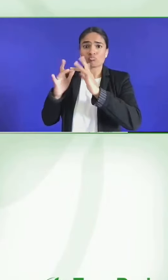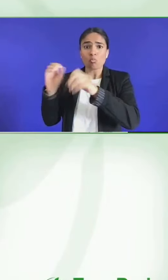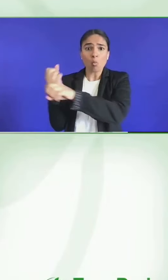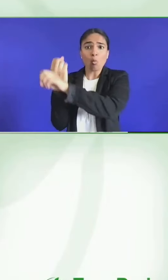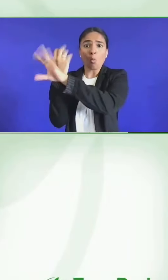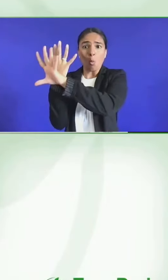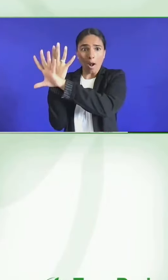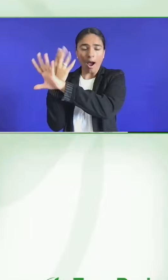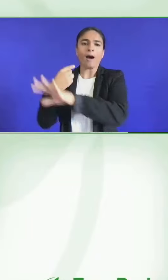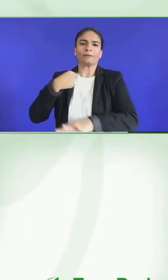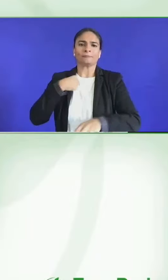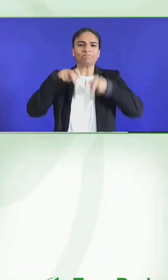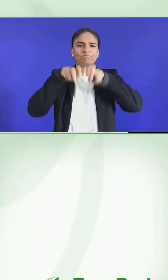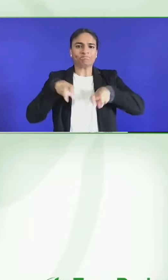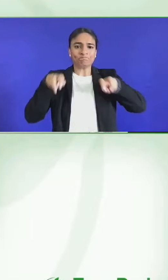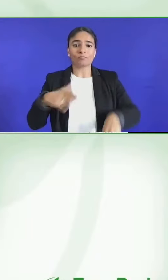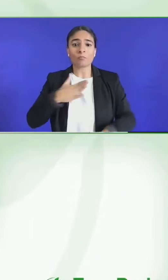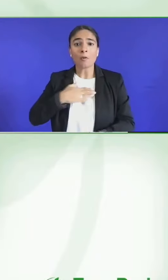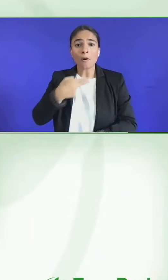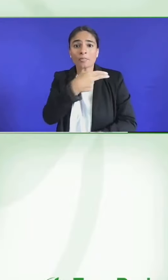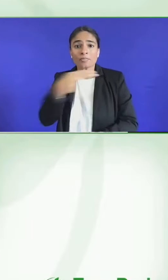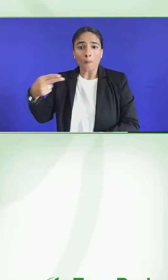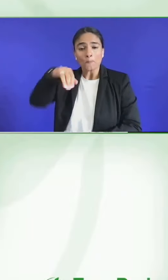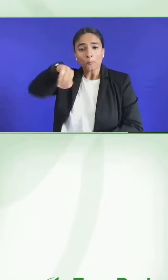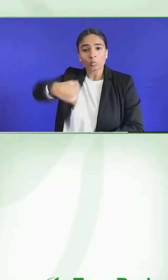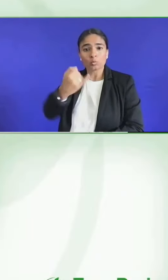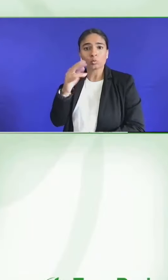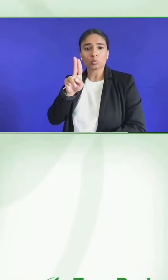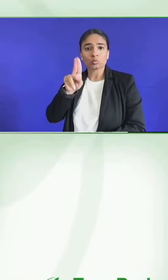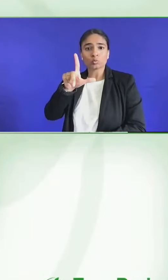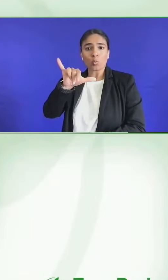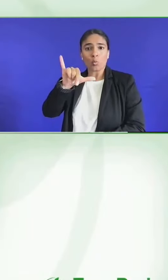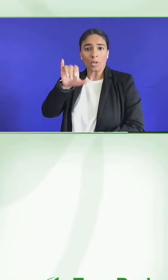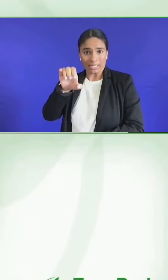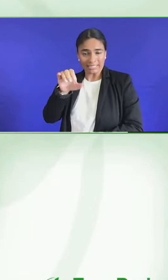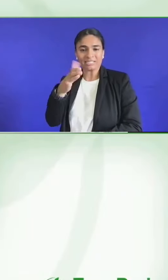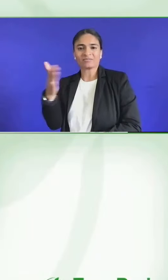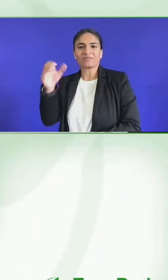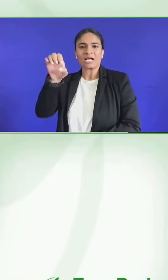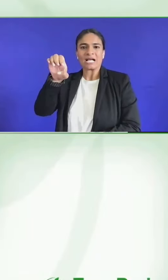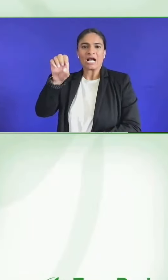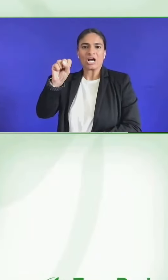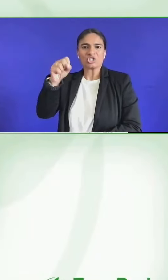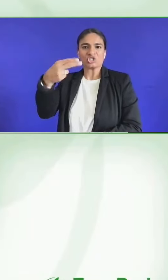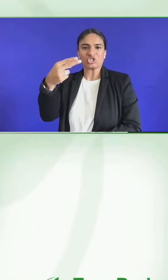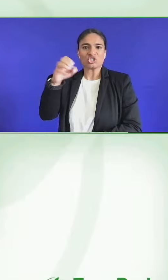will be cochairing the session with Tom who can introduce himself. 90 very much.